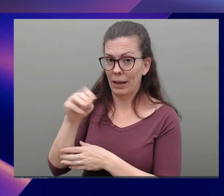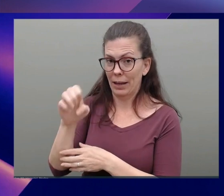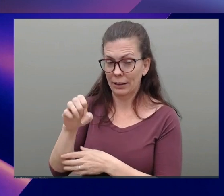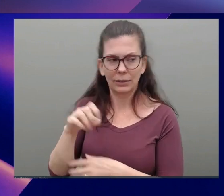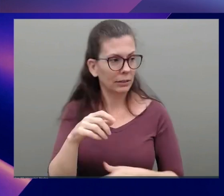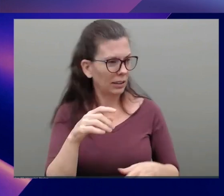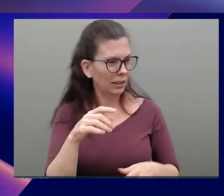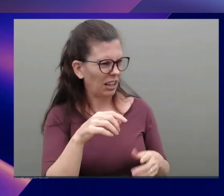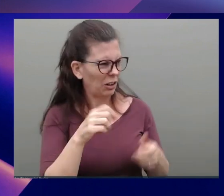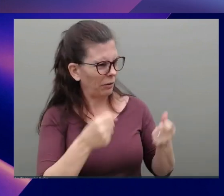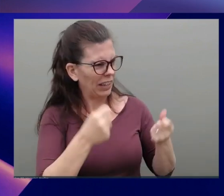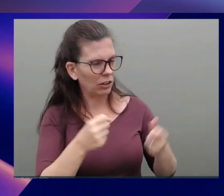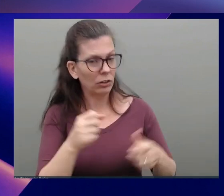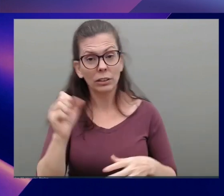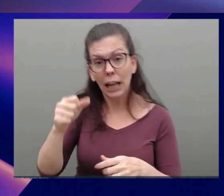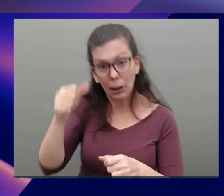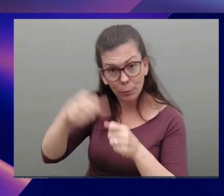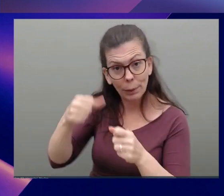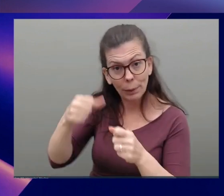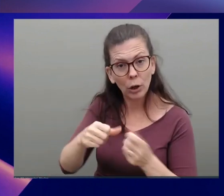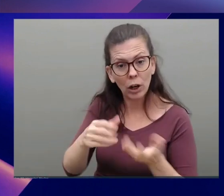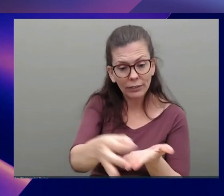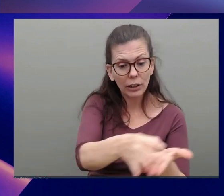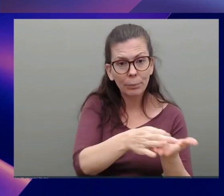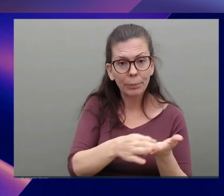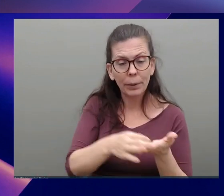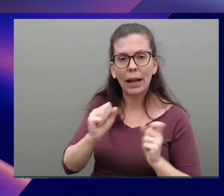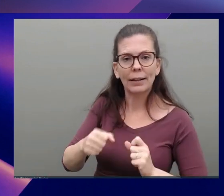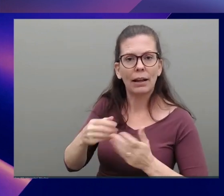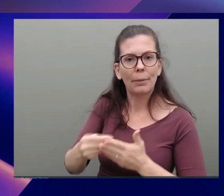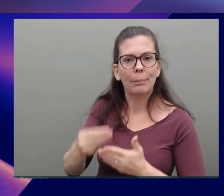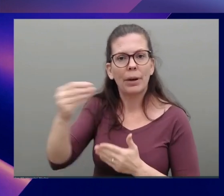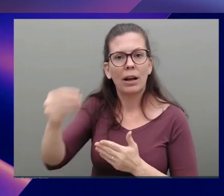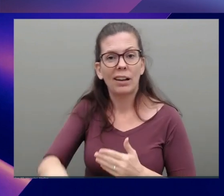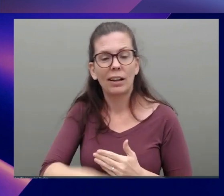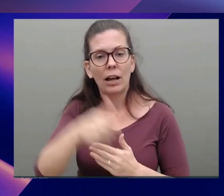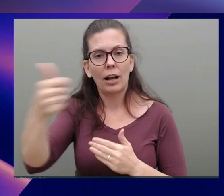I can use gems to buy other vehicles as well.